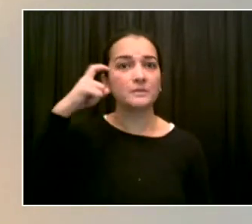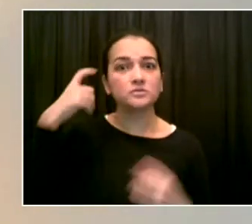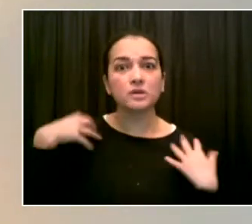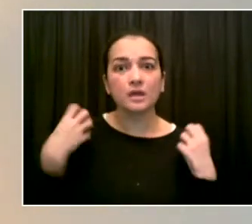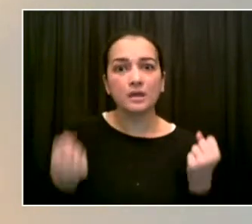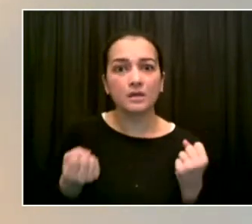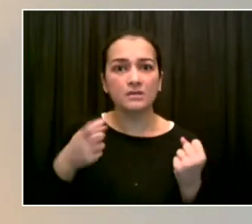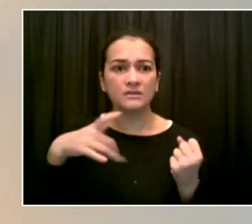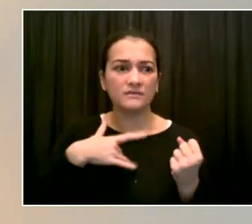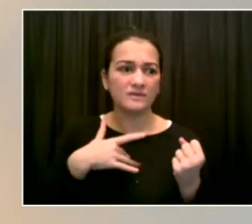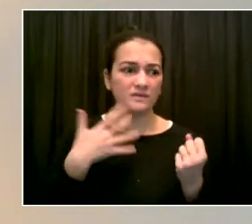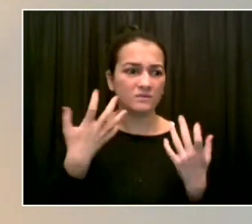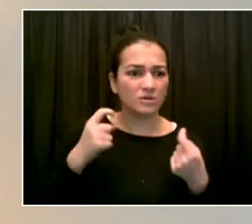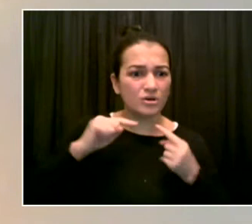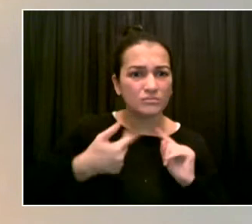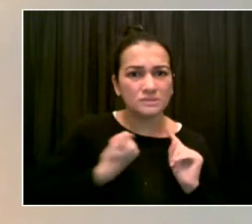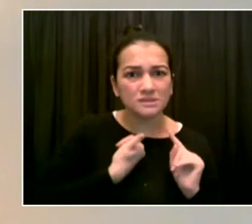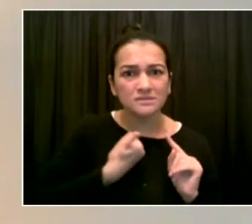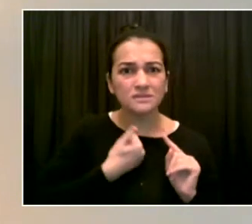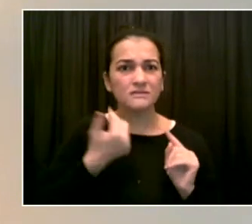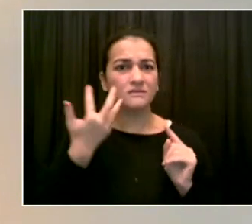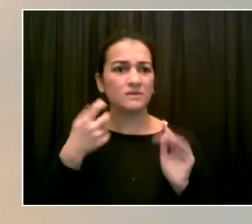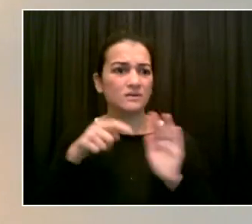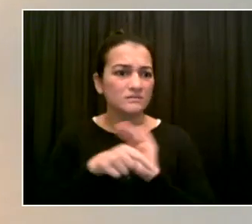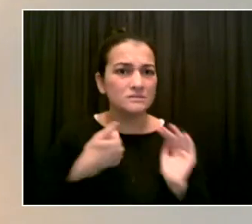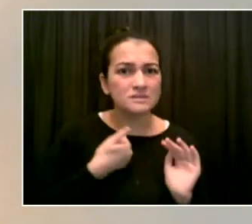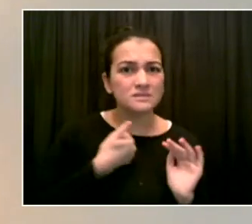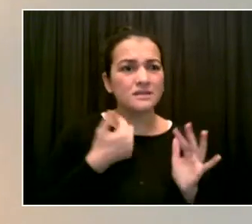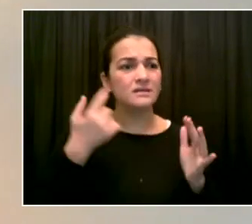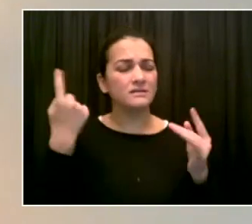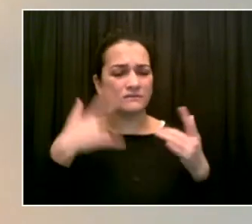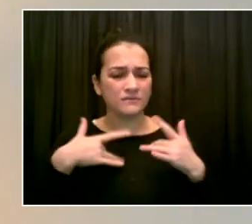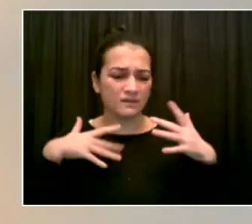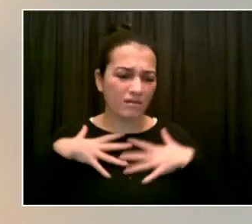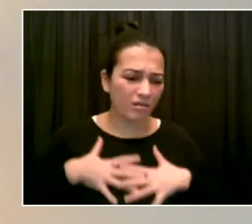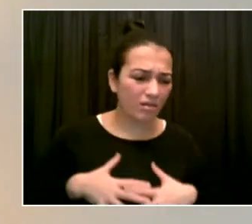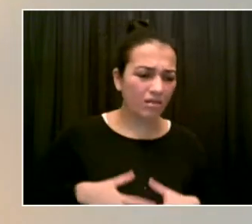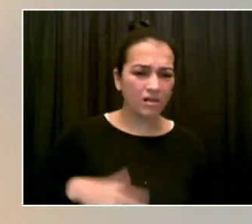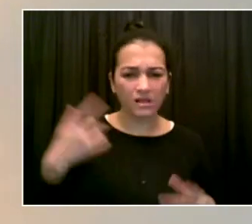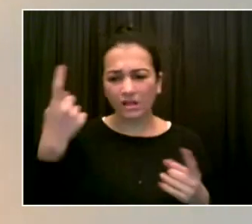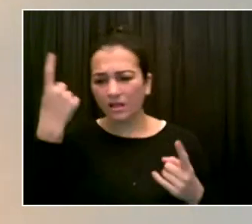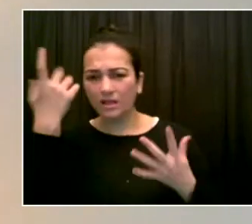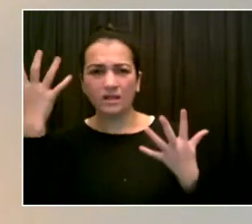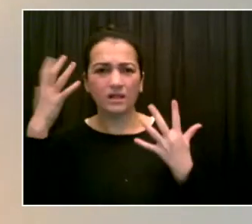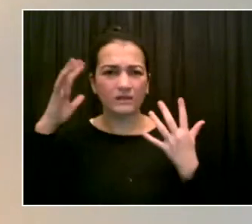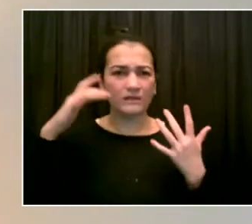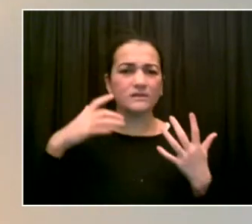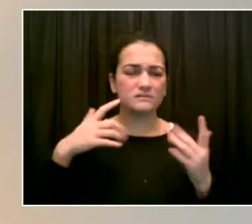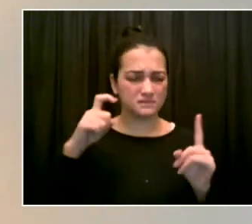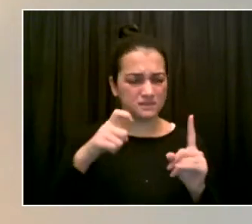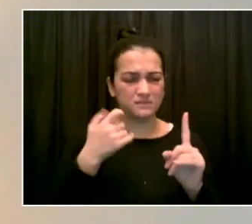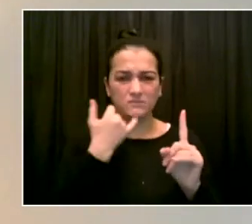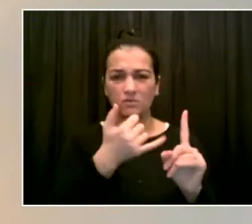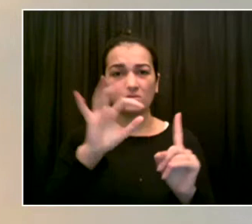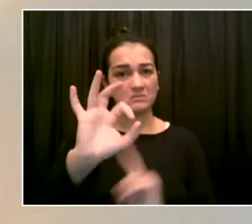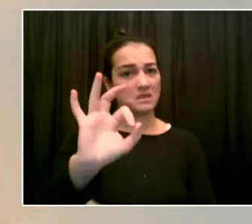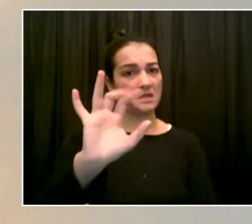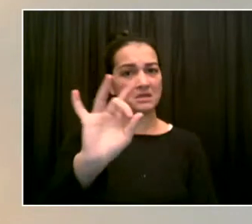MORE LIVES AND IT'S A NUMBER THAT WE MUST MAEK AS FAMILIAR AS A 911. IT WILL TAKE TIME